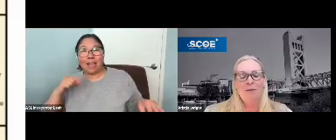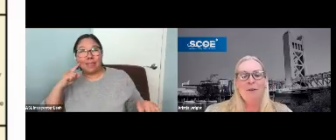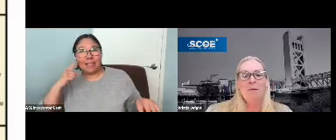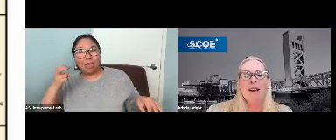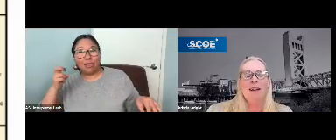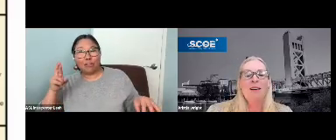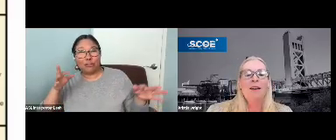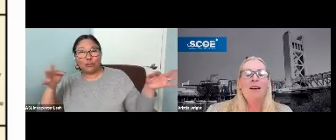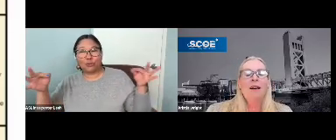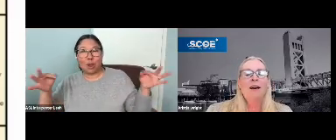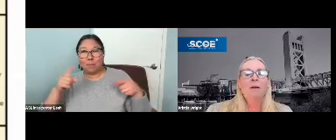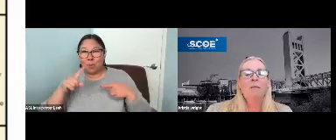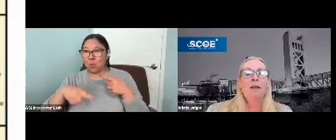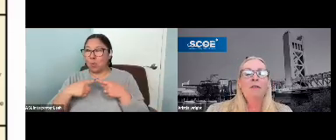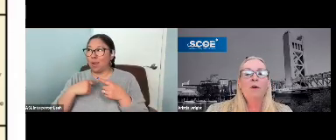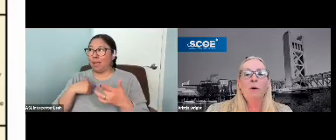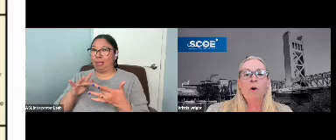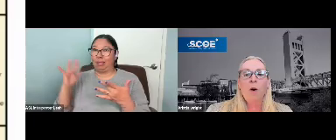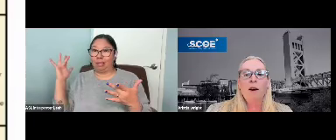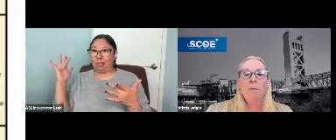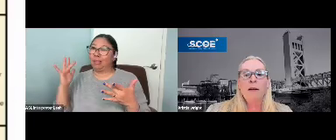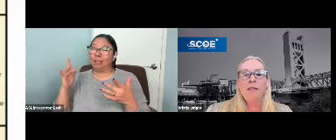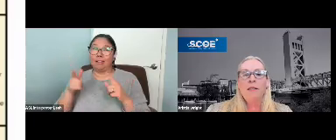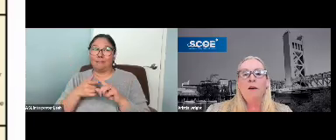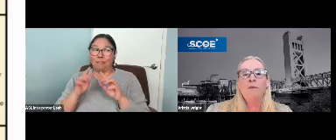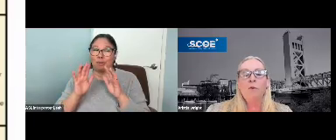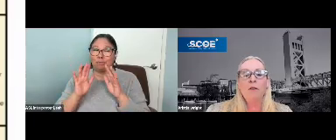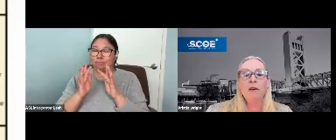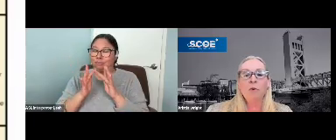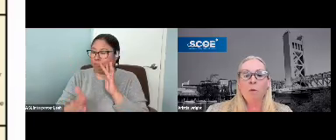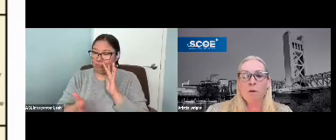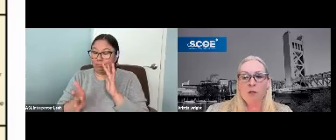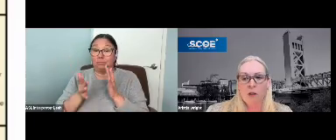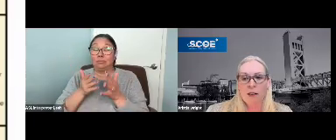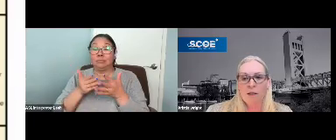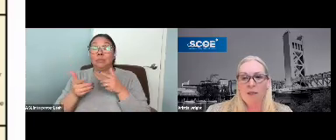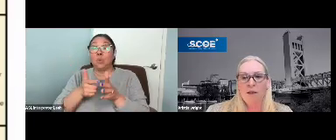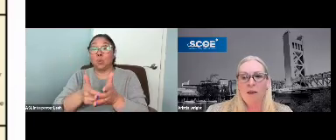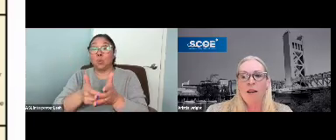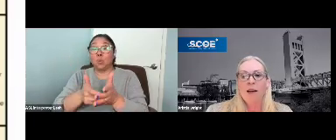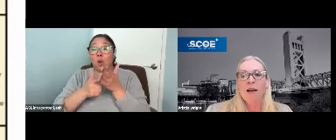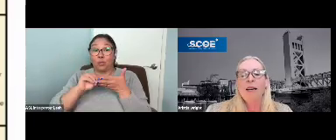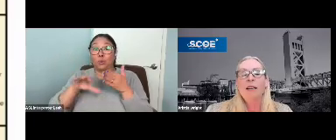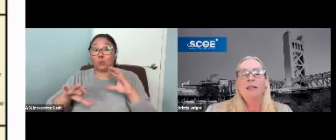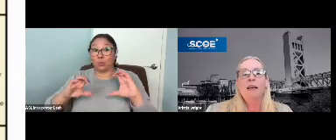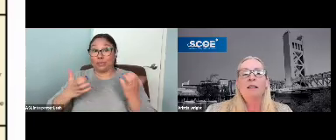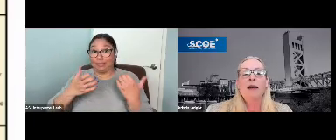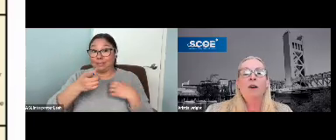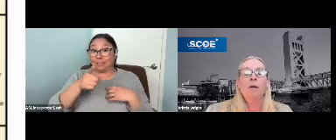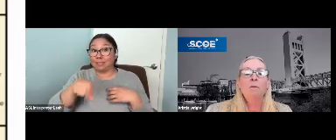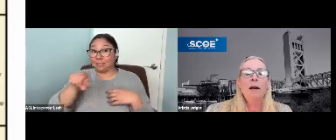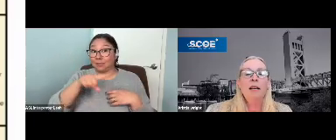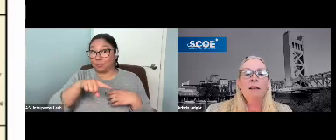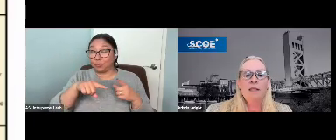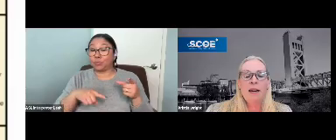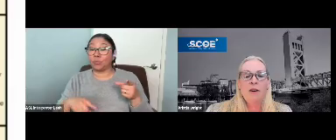online for a minute, um the requirements for this group of students is that they are meeting the